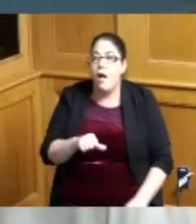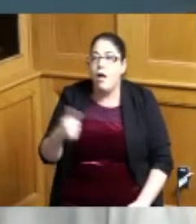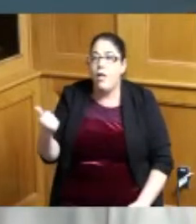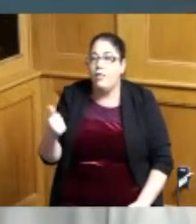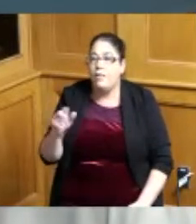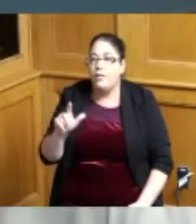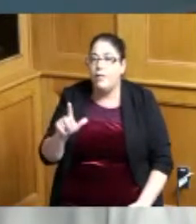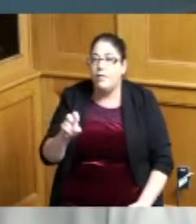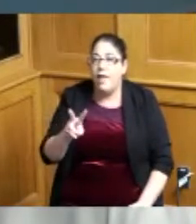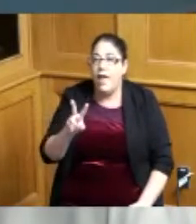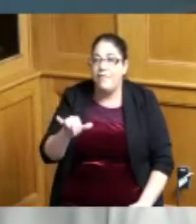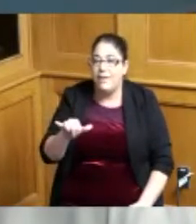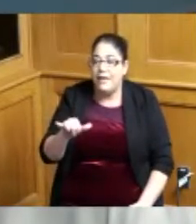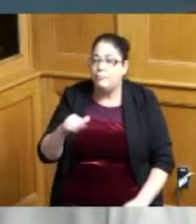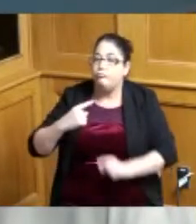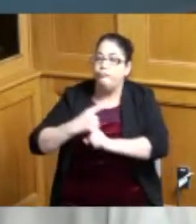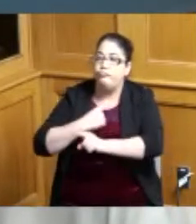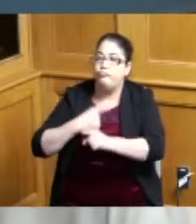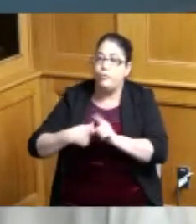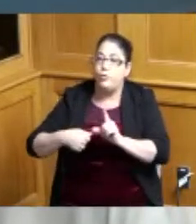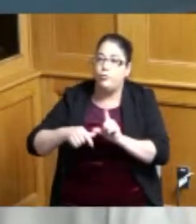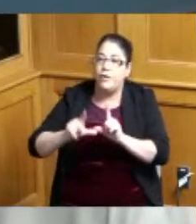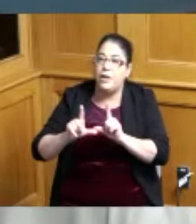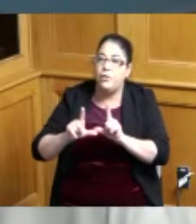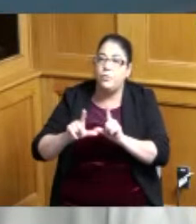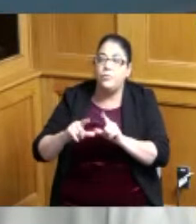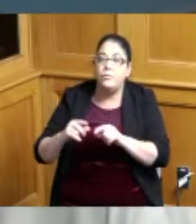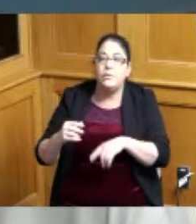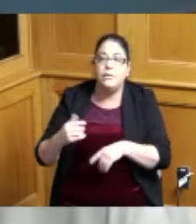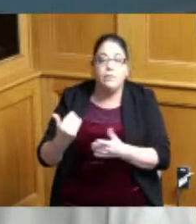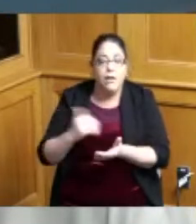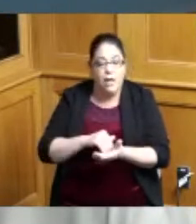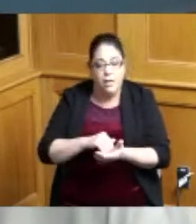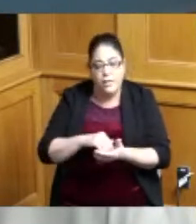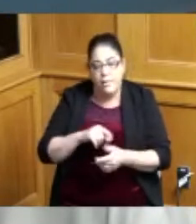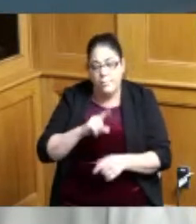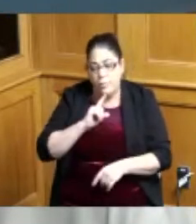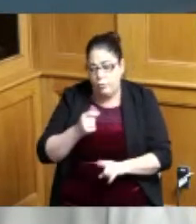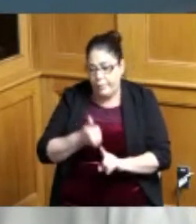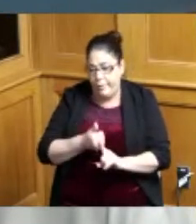we're just doing renewals on and we said that you know even though some of the stuff that was funded